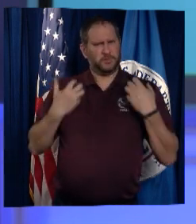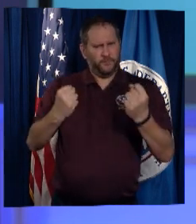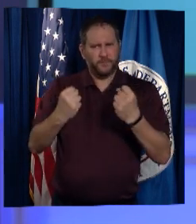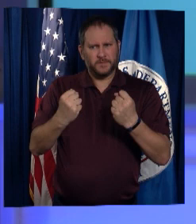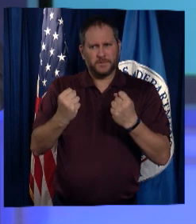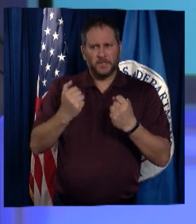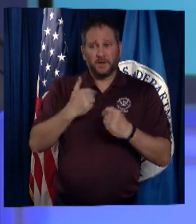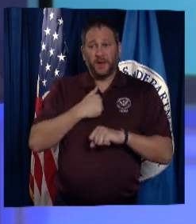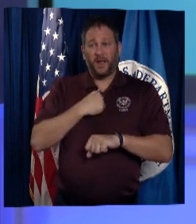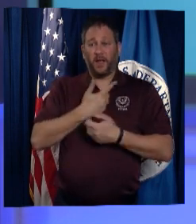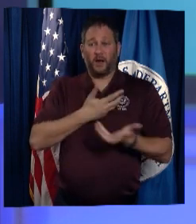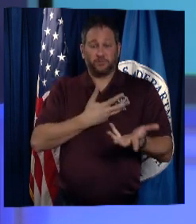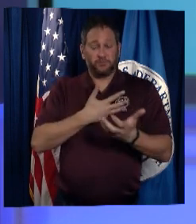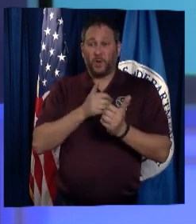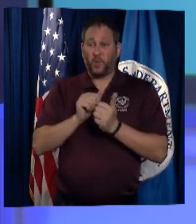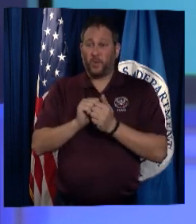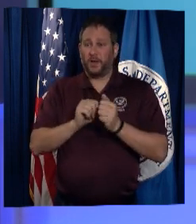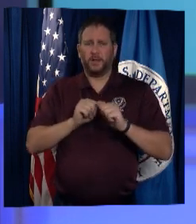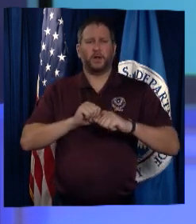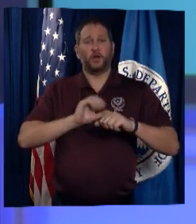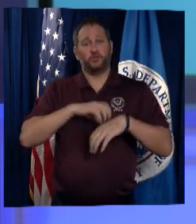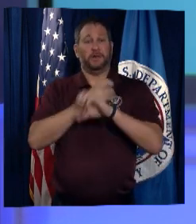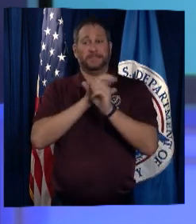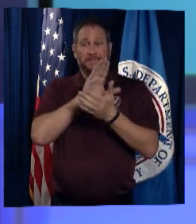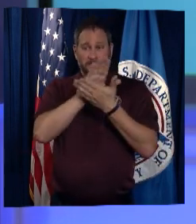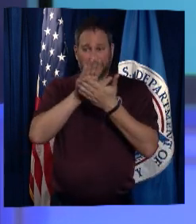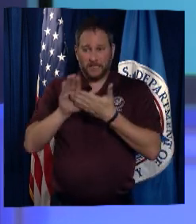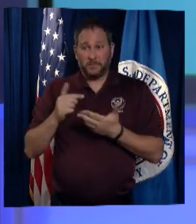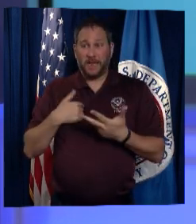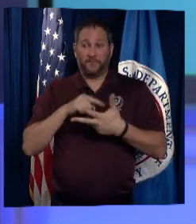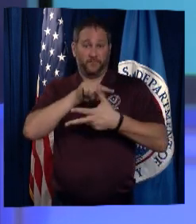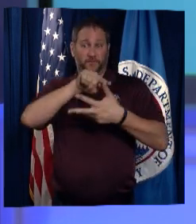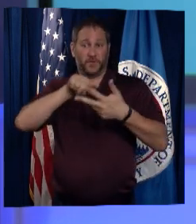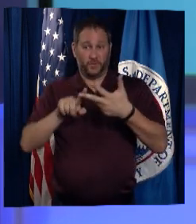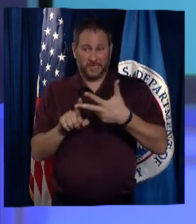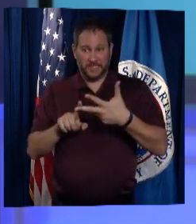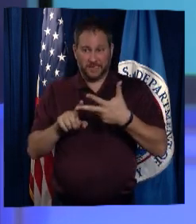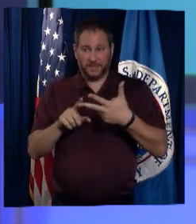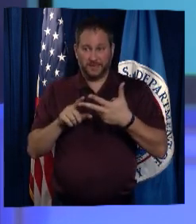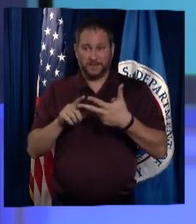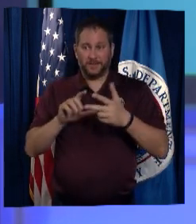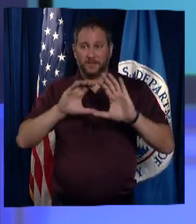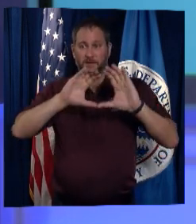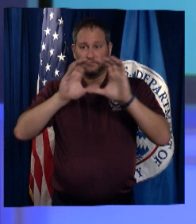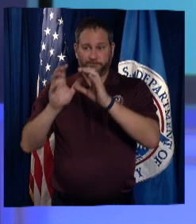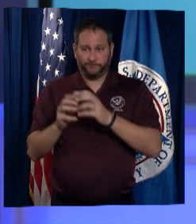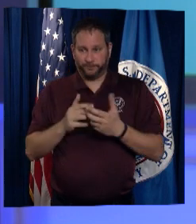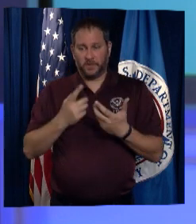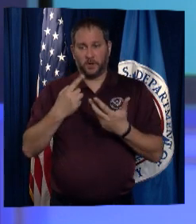money, data, and the color of law. The color of law belongs exclusively to